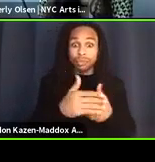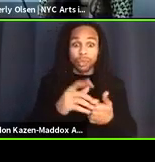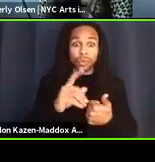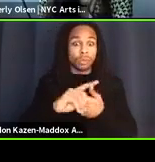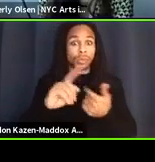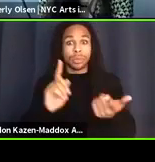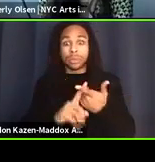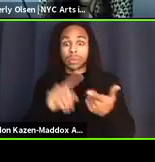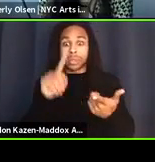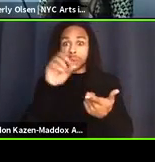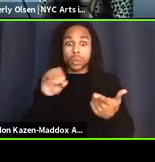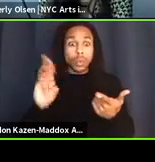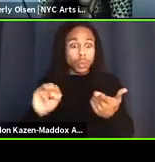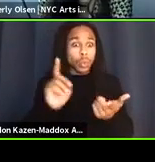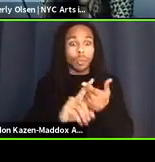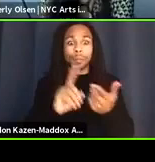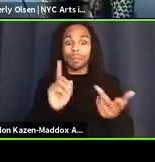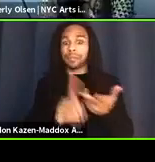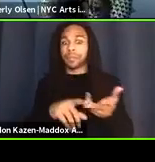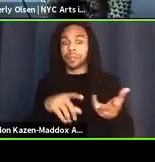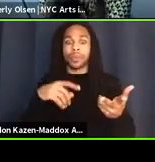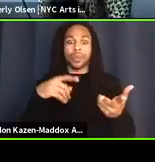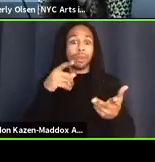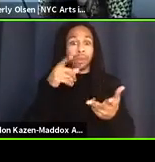use the activities with students and their families.